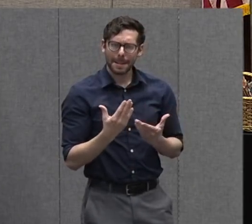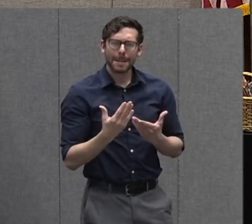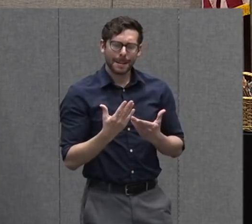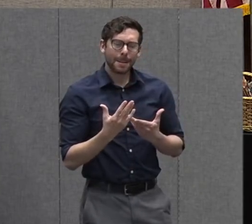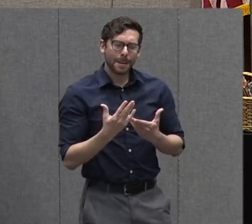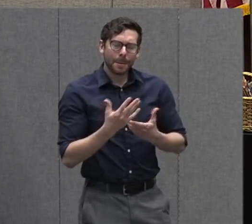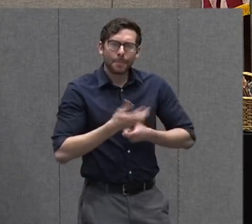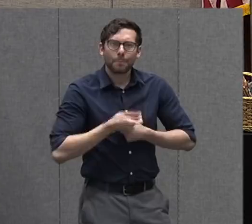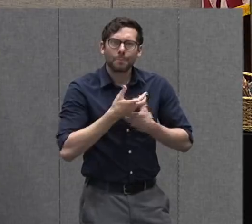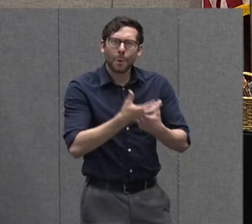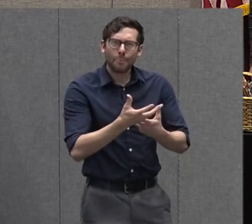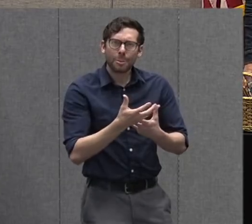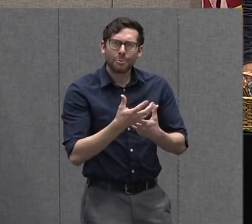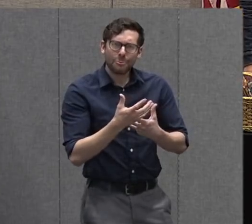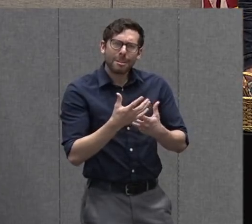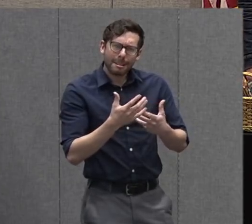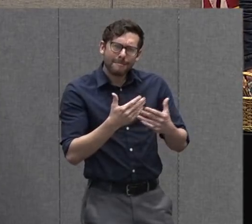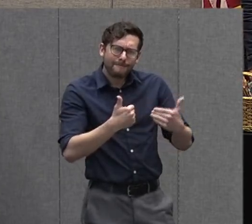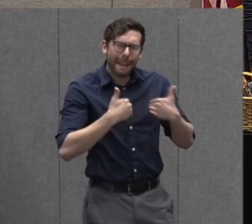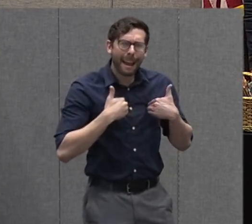[Miss Martindale] what? [Mr.r] I know,